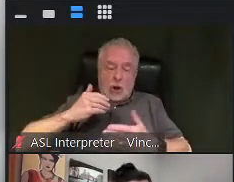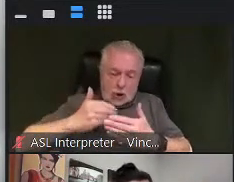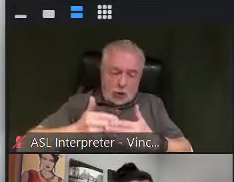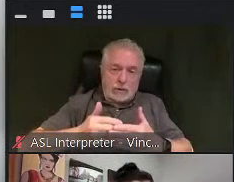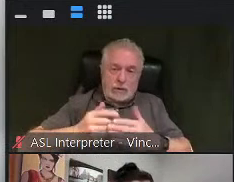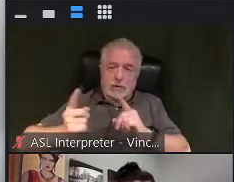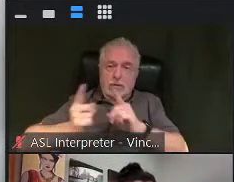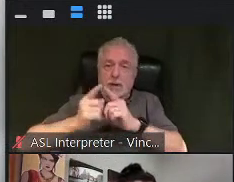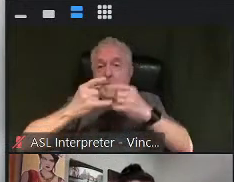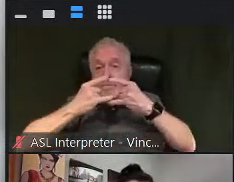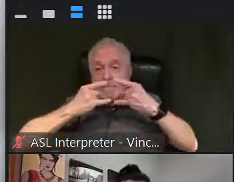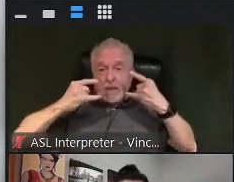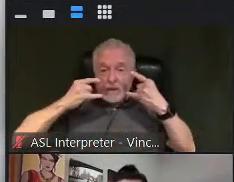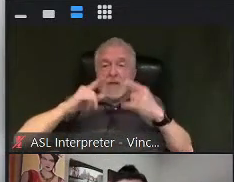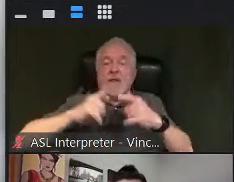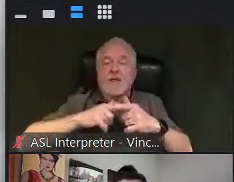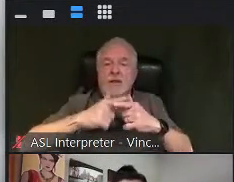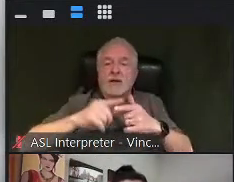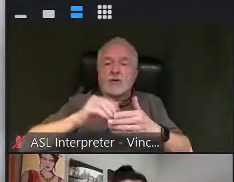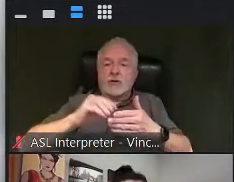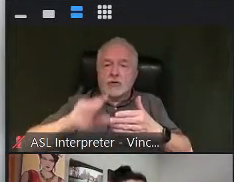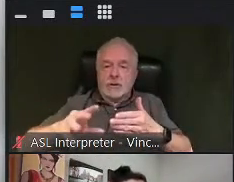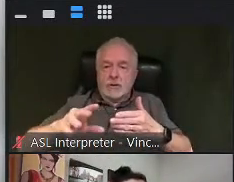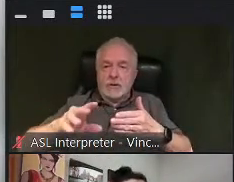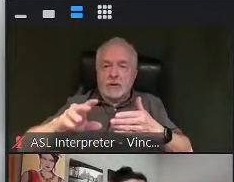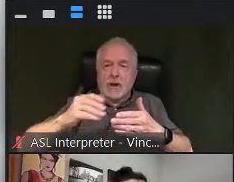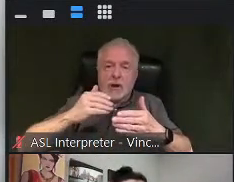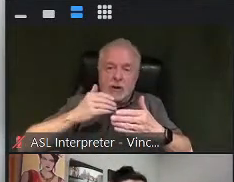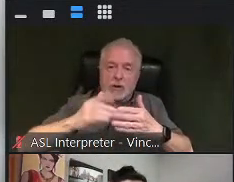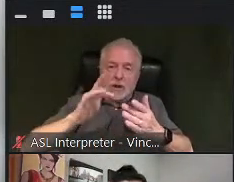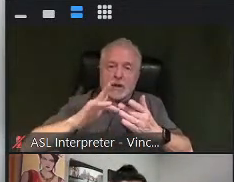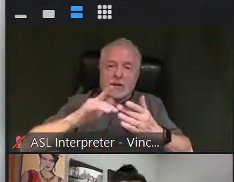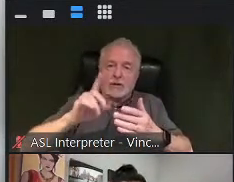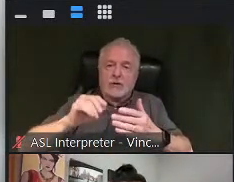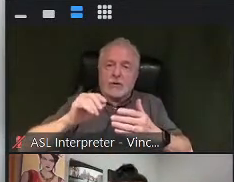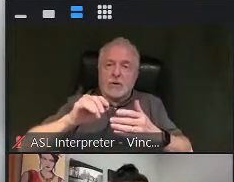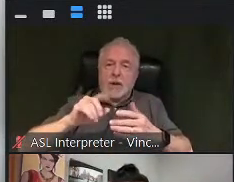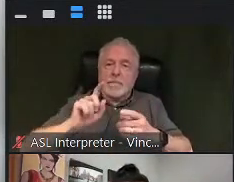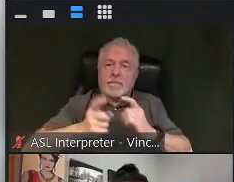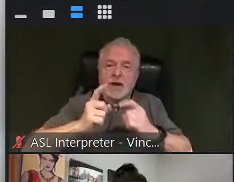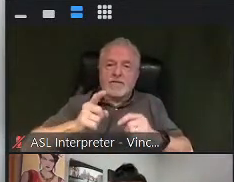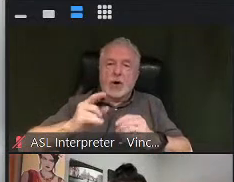wearing masks, then the student, the close contact can do a modified quarantine.